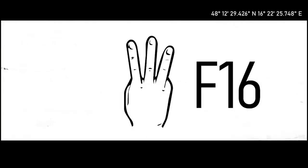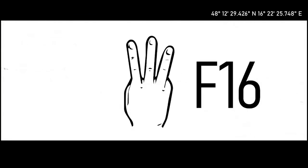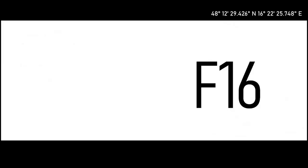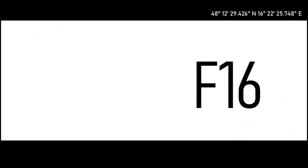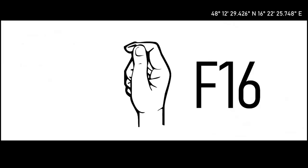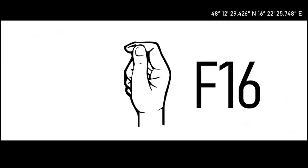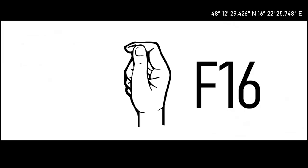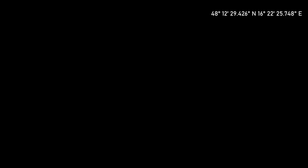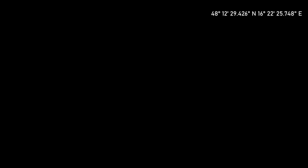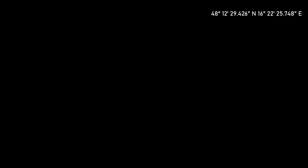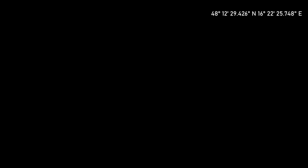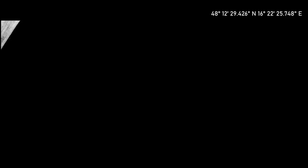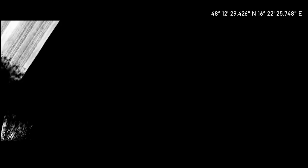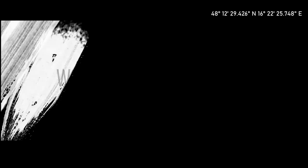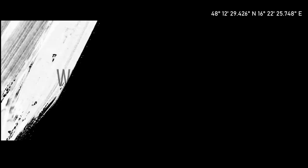Deafies ...